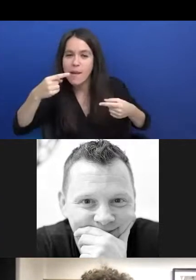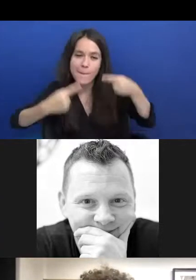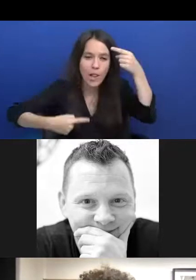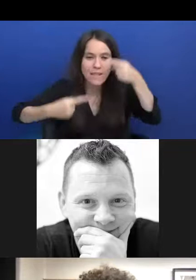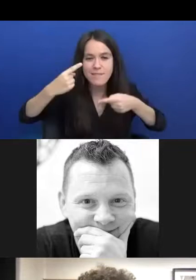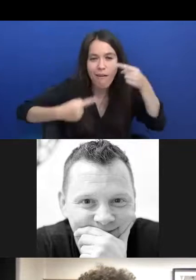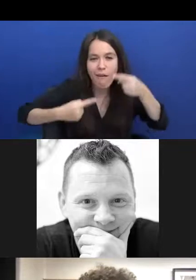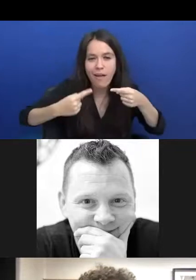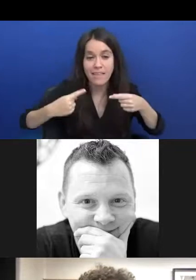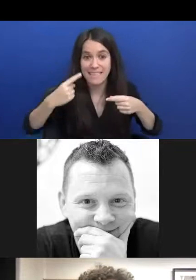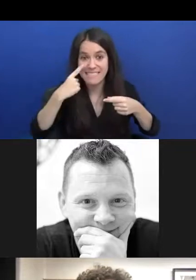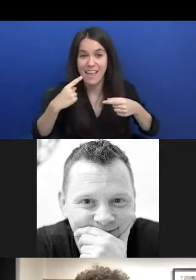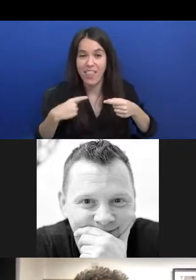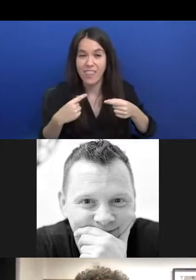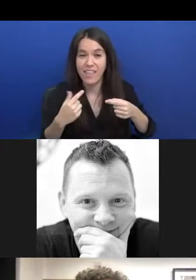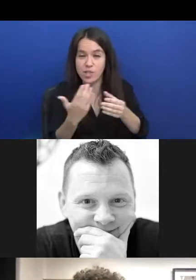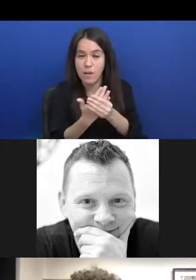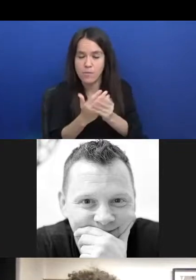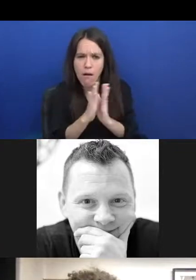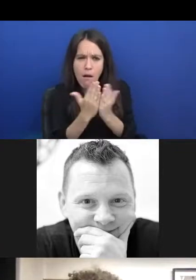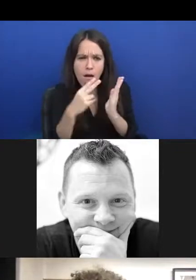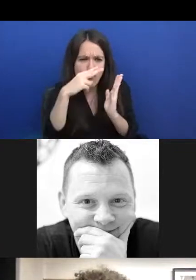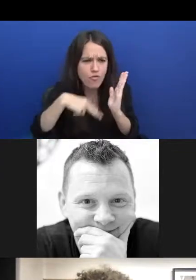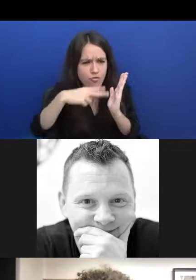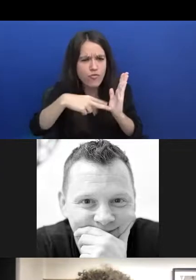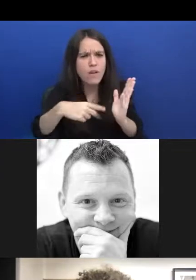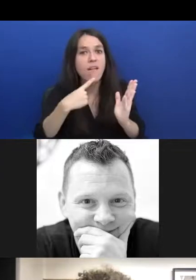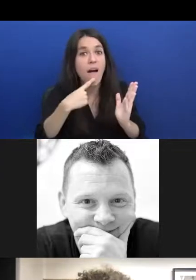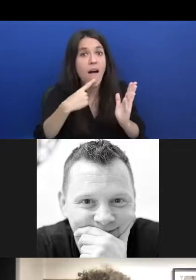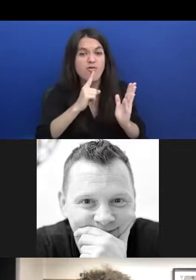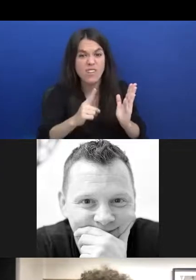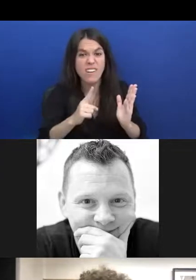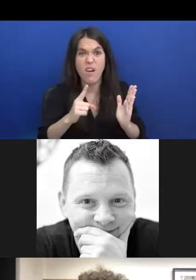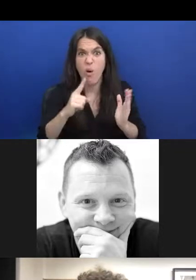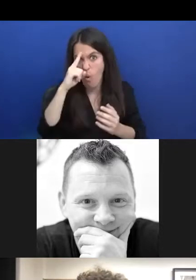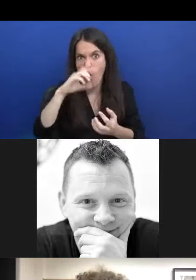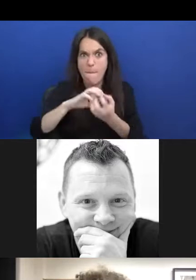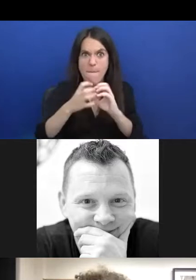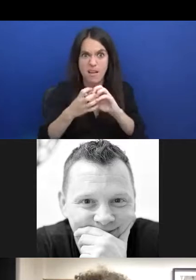actually they go on to talk about how difficult it is to reflect on the ideological positioning